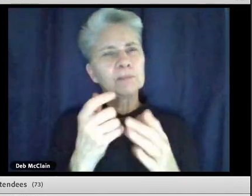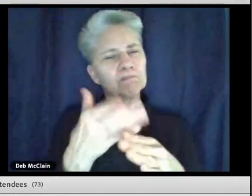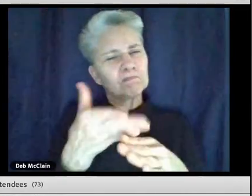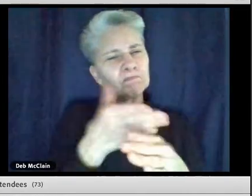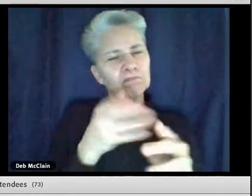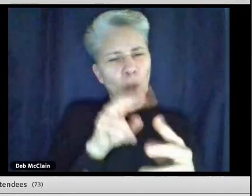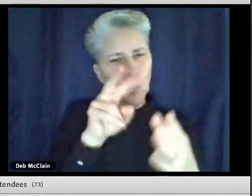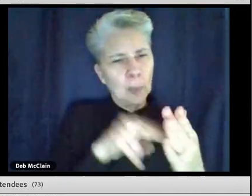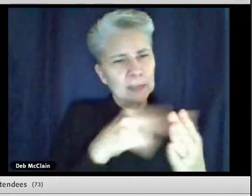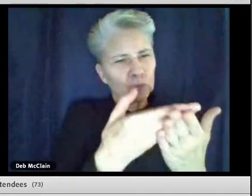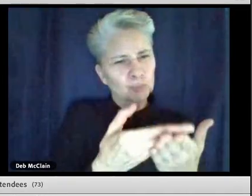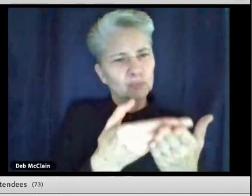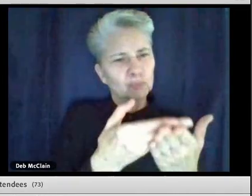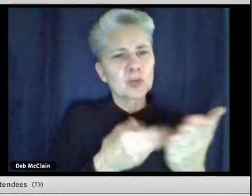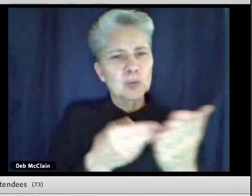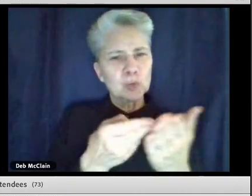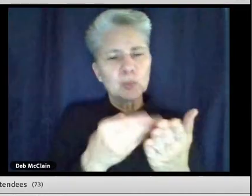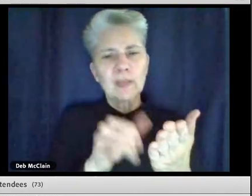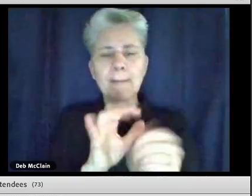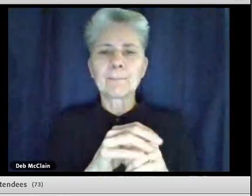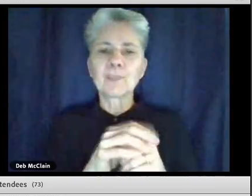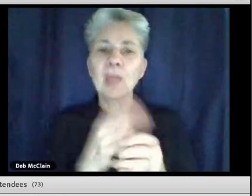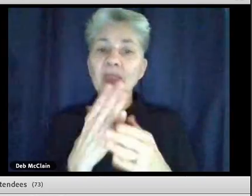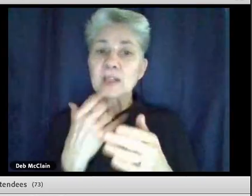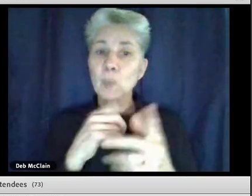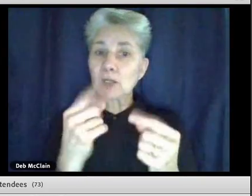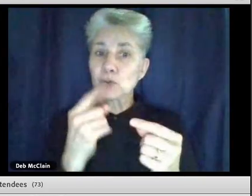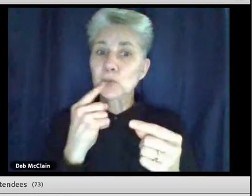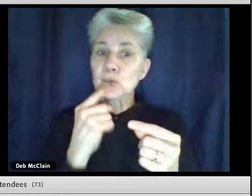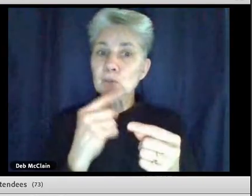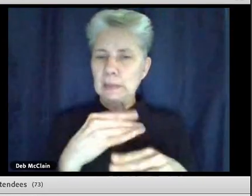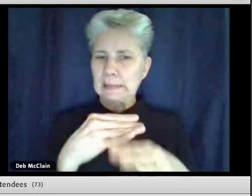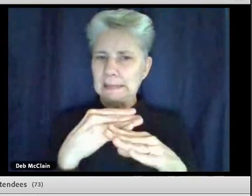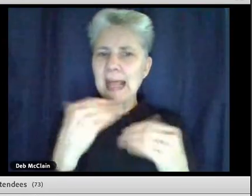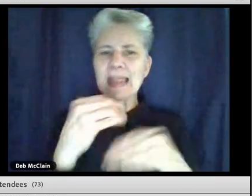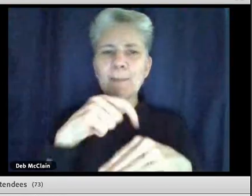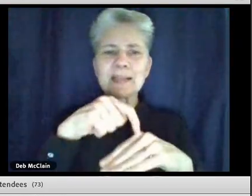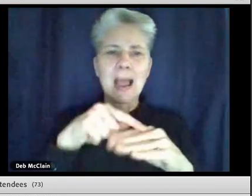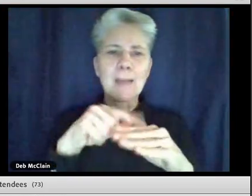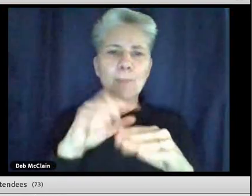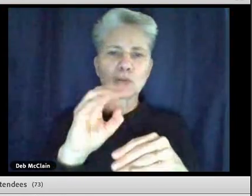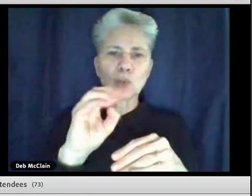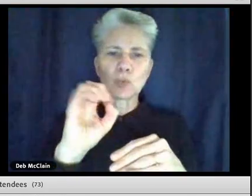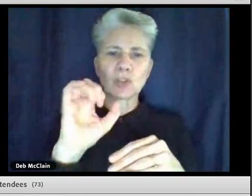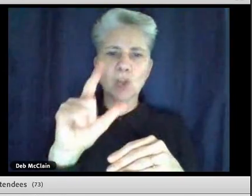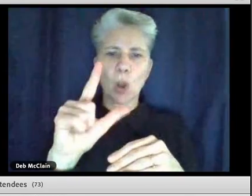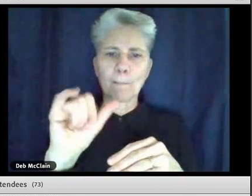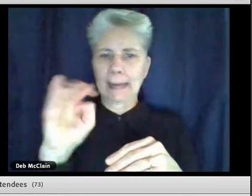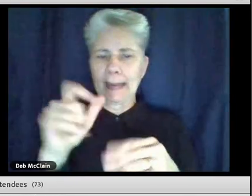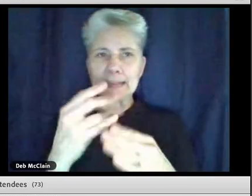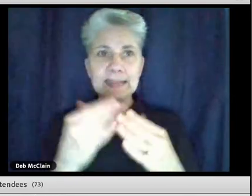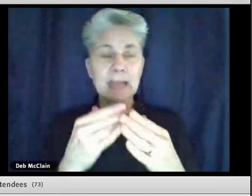but put it in perspective can help. So, you know, things that we can do to kind of mitigate this.